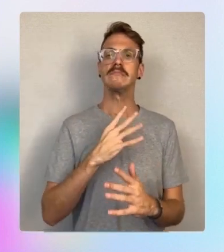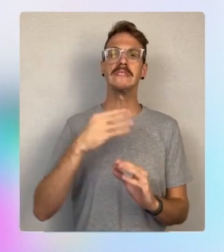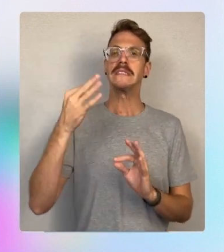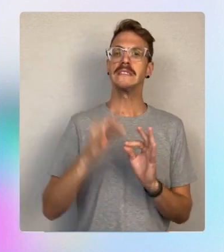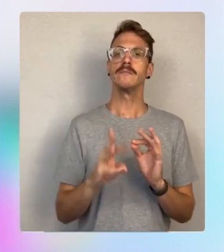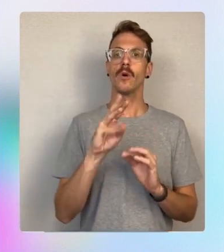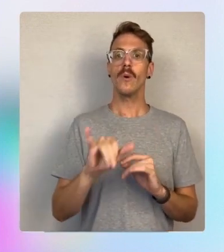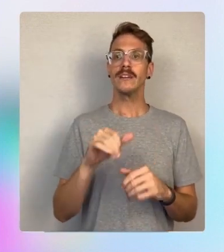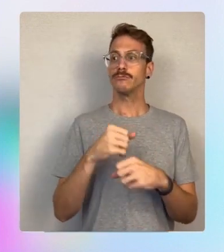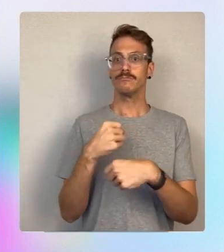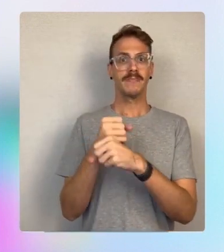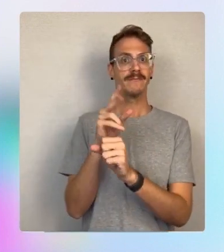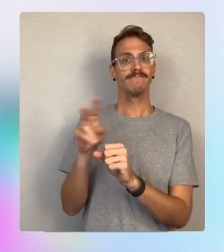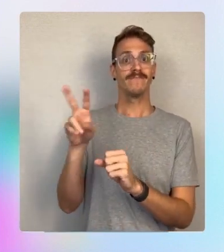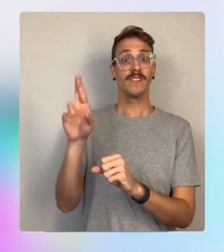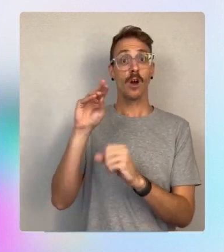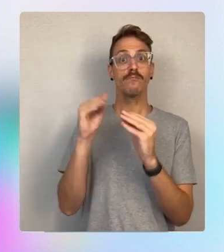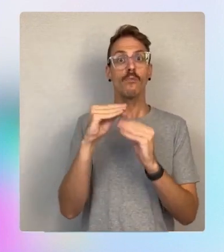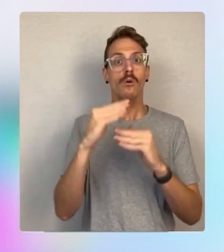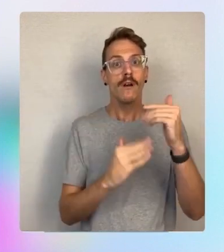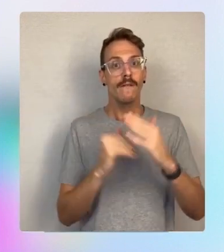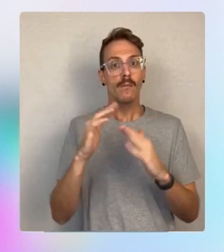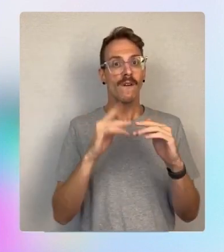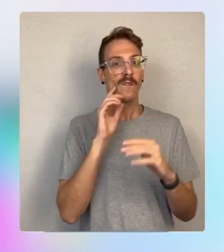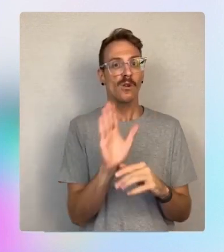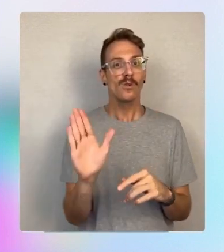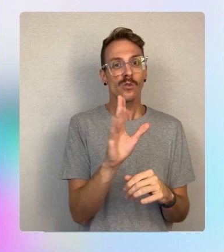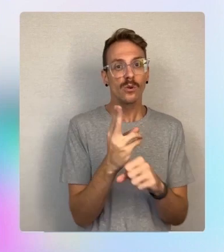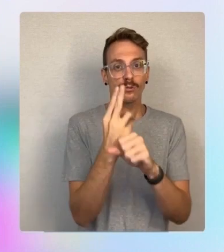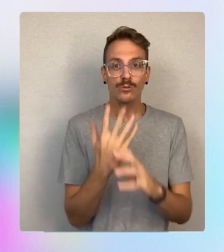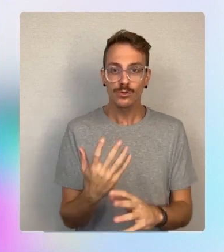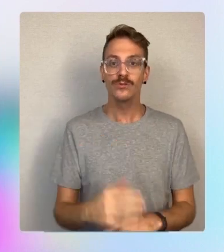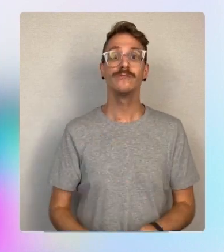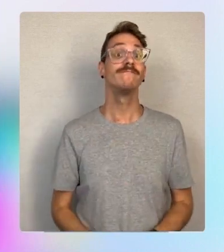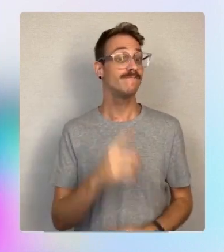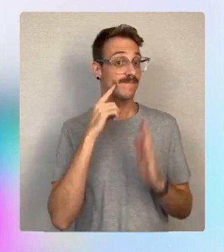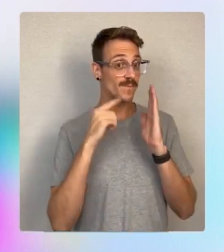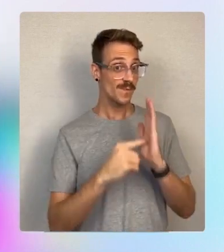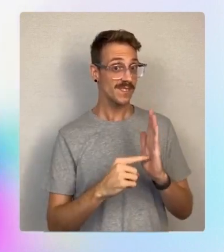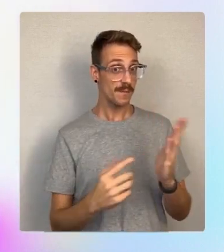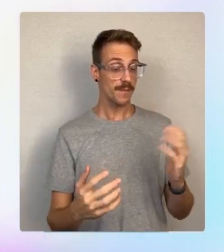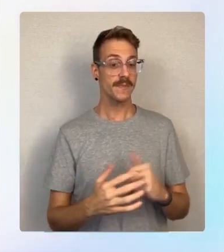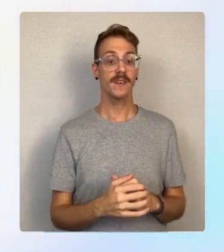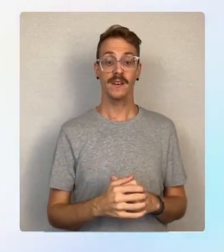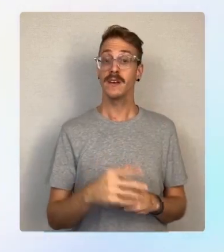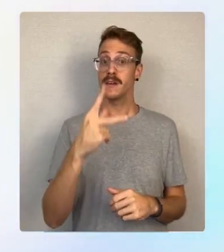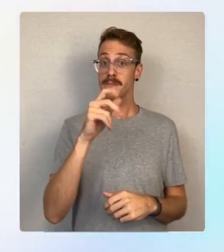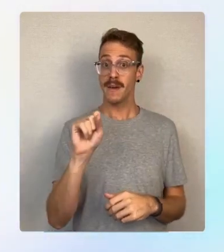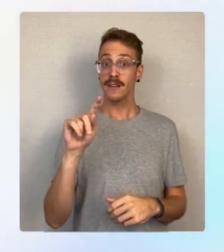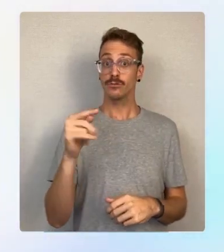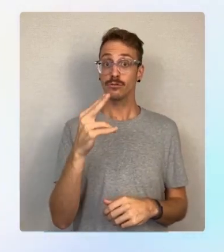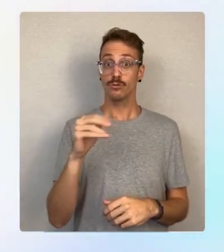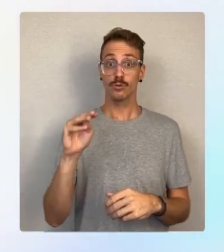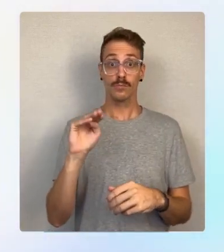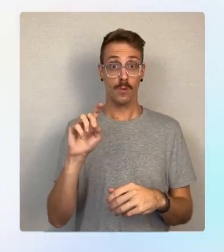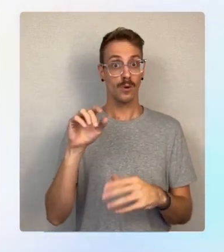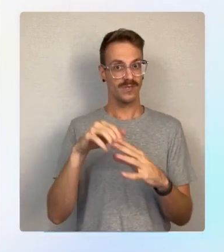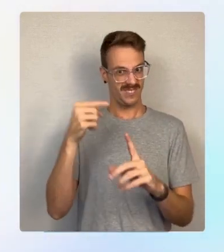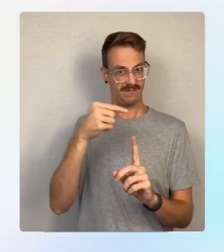to make VR more comfortable for your users. For example, with the passthrough mode in Gravity Sketch,